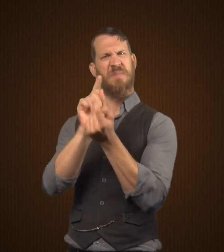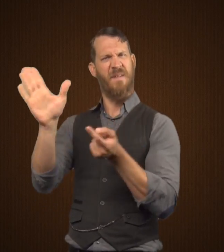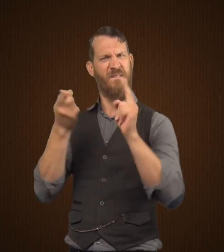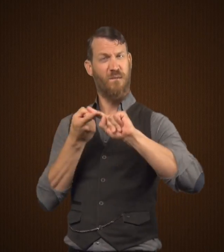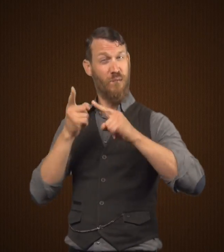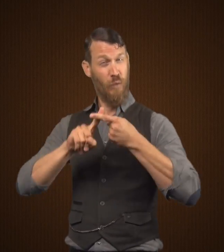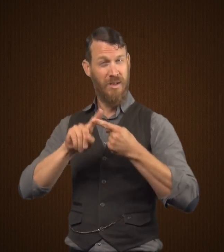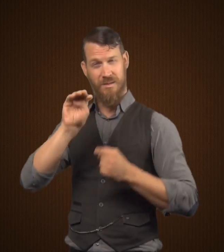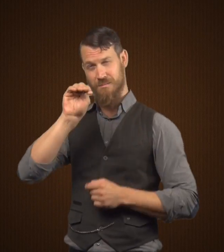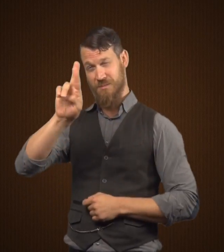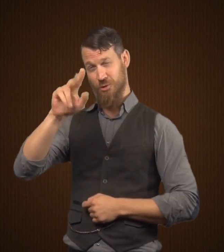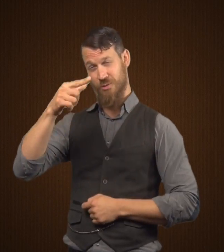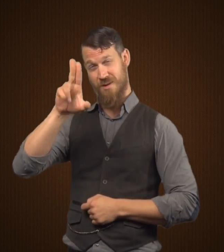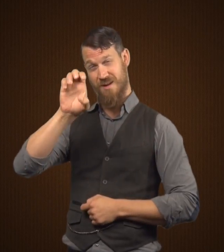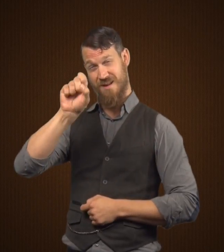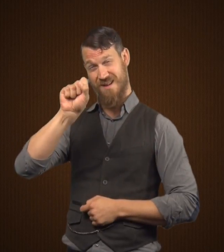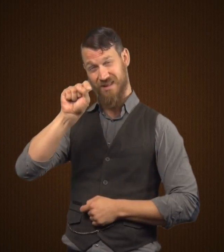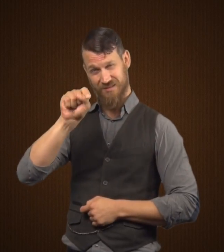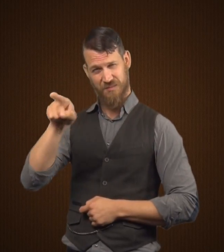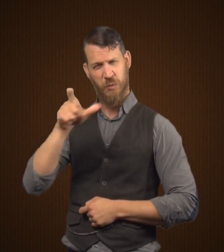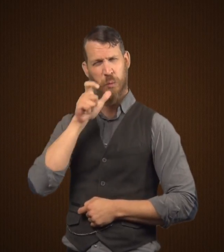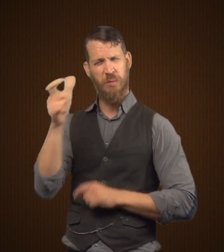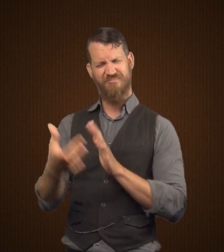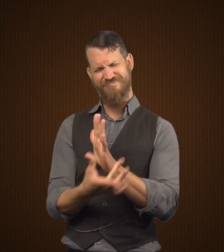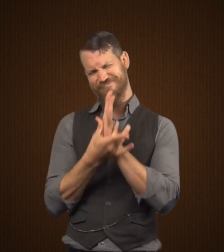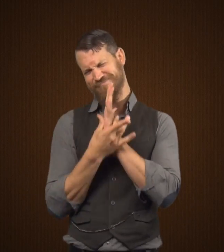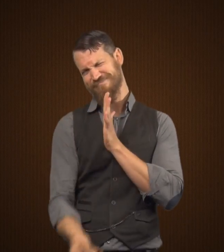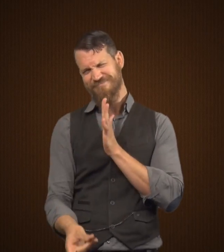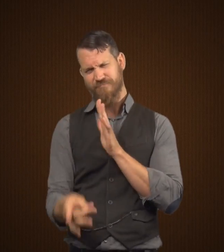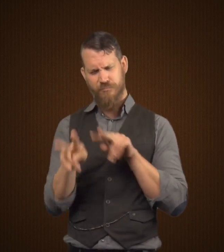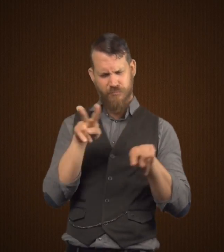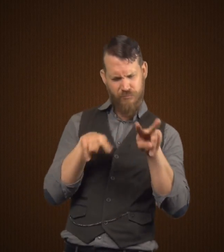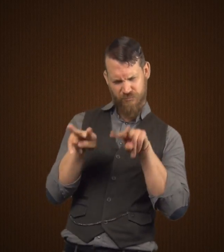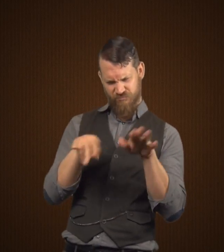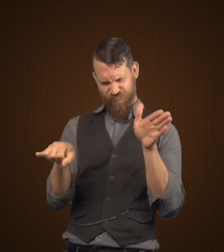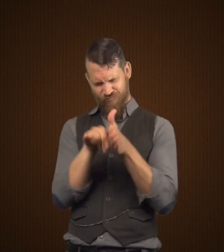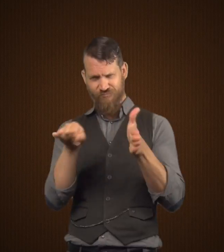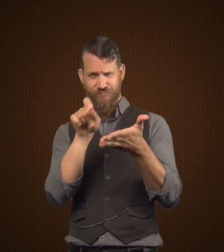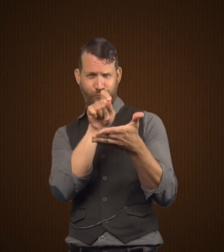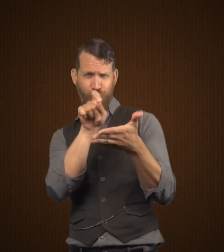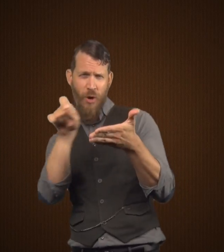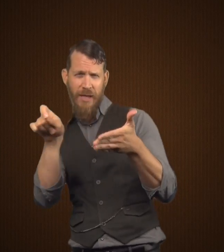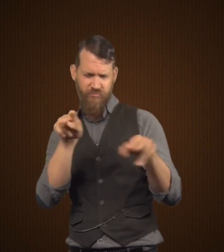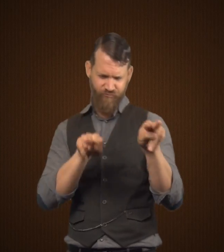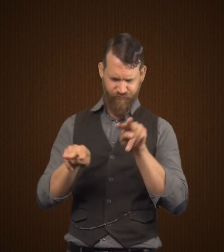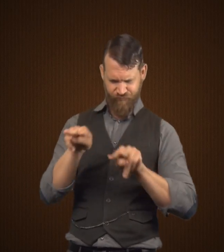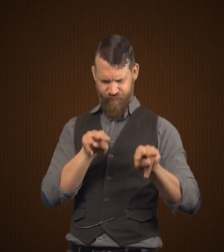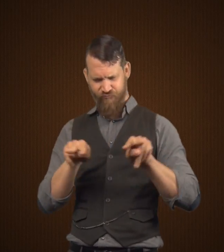So he decides to go seek his friend Mr. Guest who happens to be an expert in handwriting.